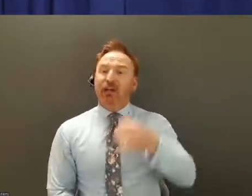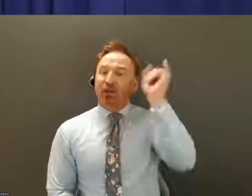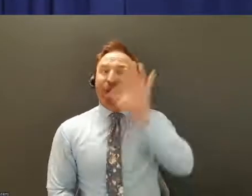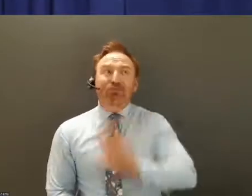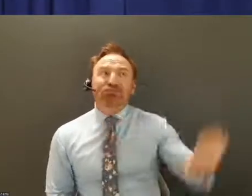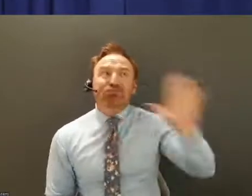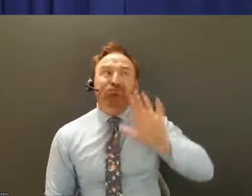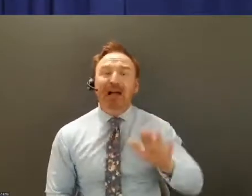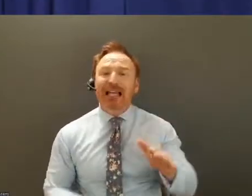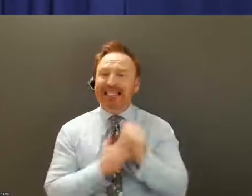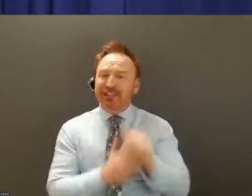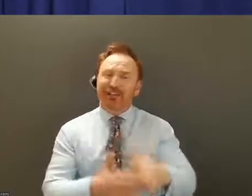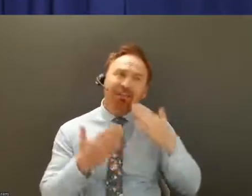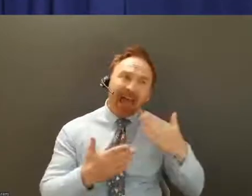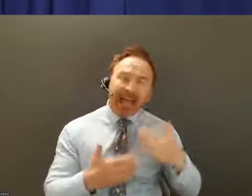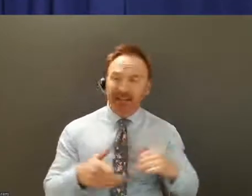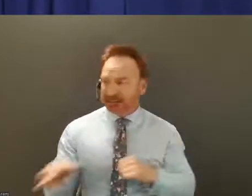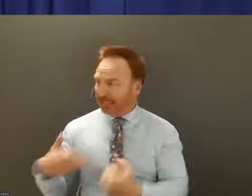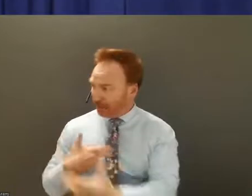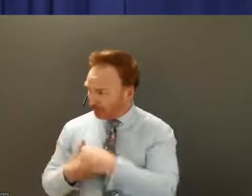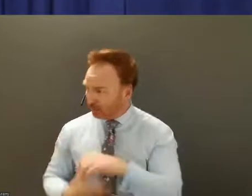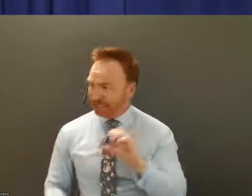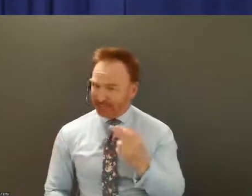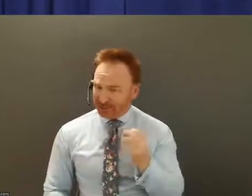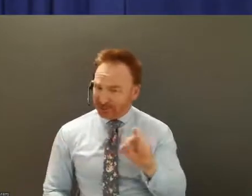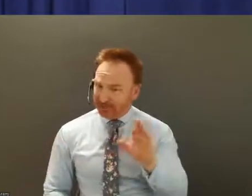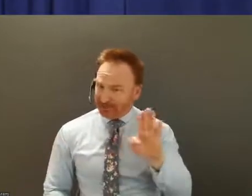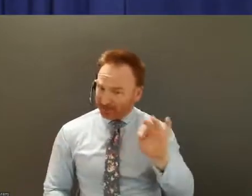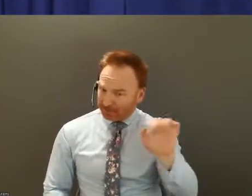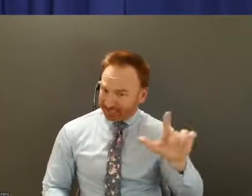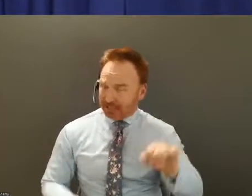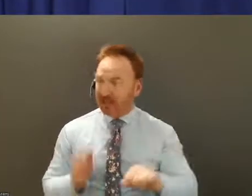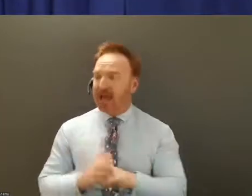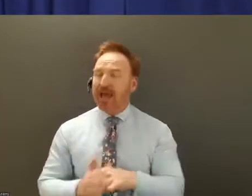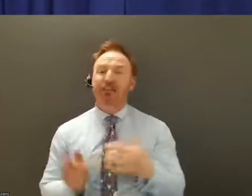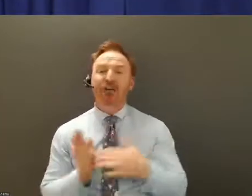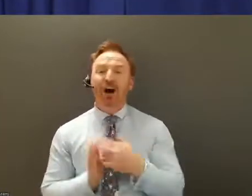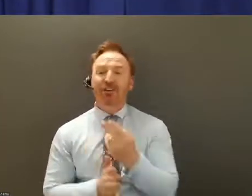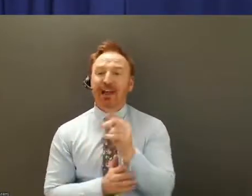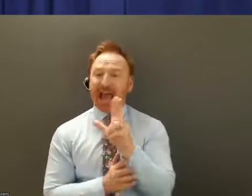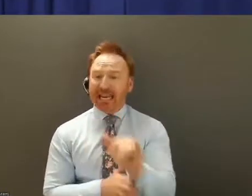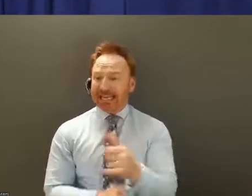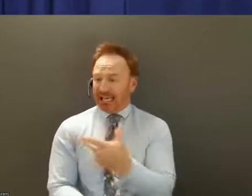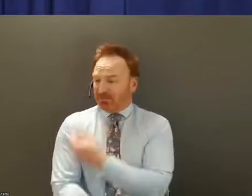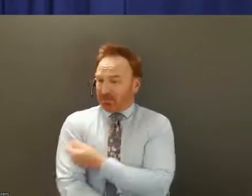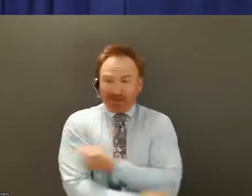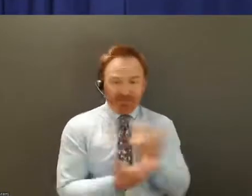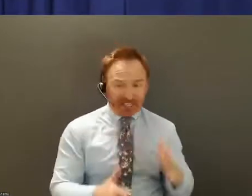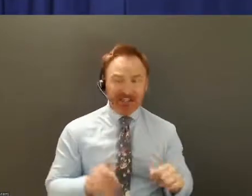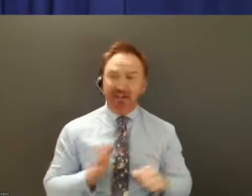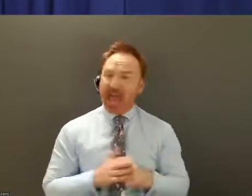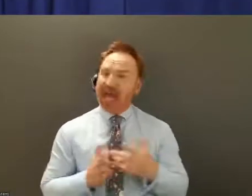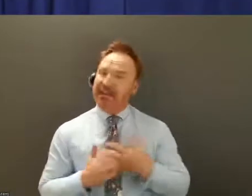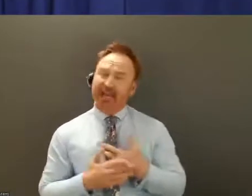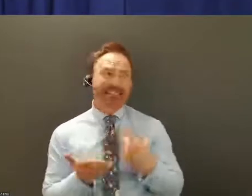community nursing because you have received a positive test or because you are a contact it's